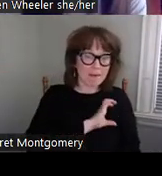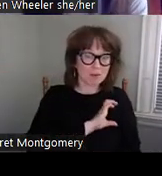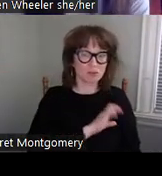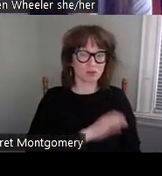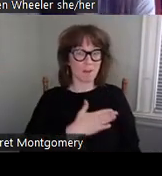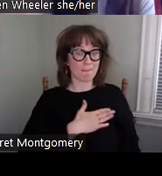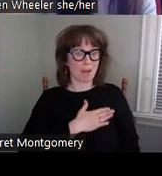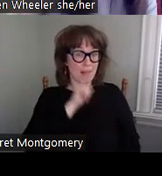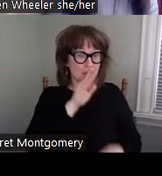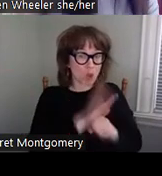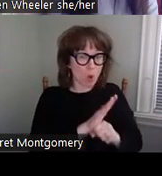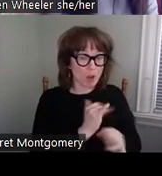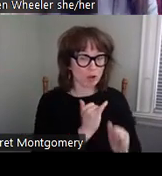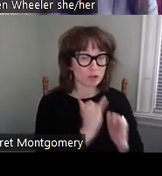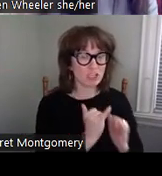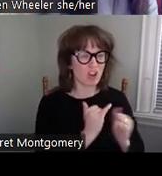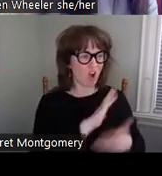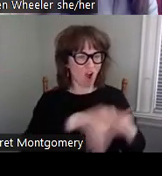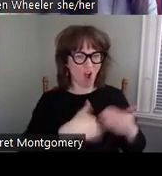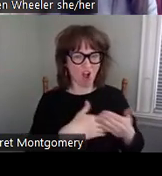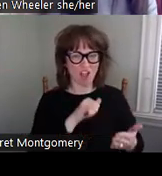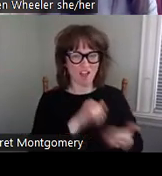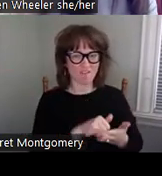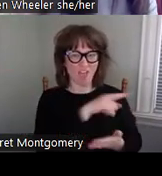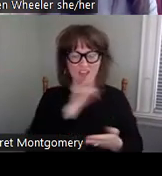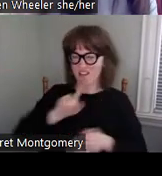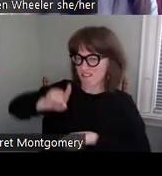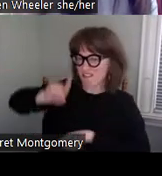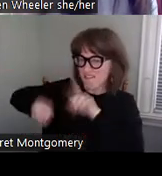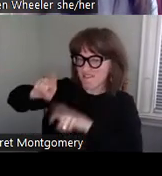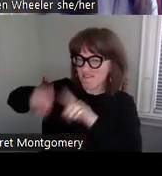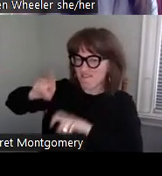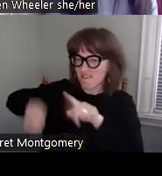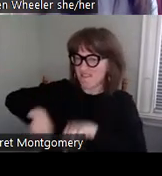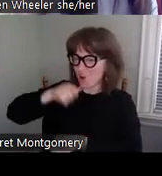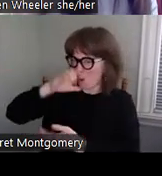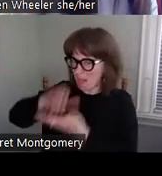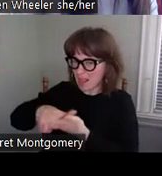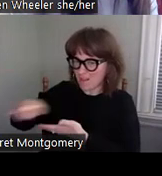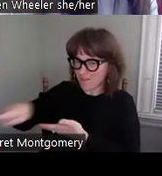anymore. 12:33:11 And so that is a really great example of someone in the chat. 12:33:14 Another person in the chats of jealousy